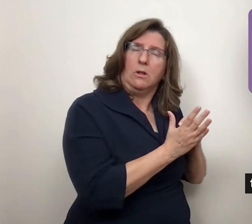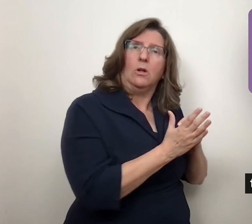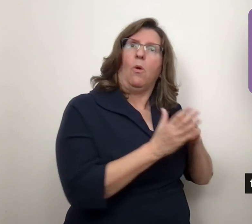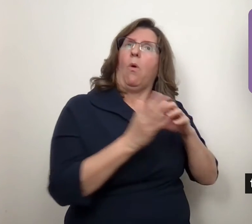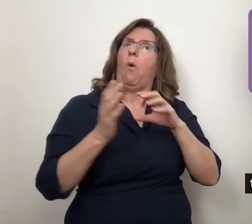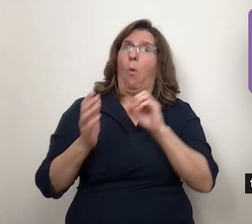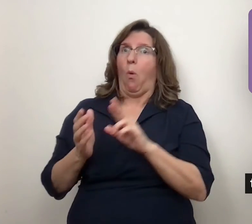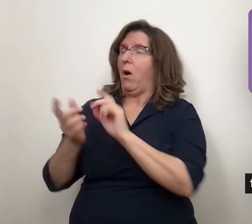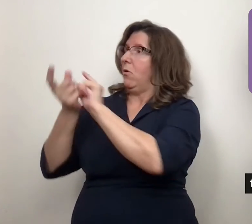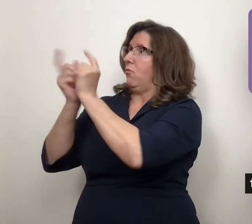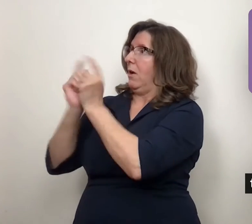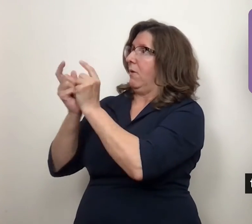Navigation should allow searches of video thumbnails, images, ASL glosses, or any symbol used in the glossing system.